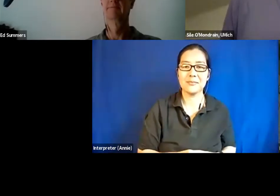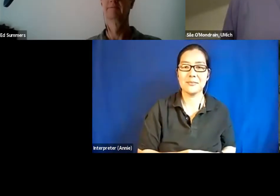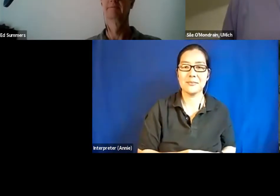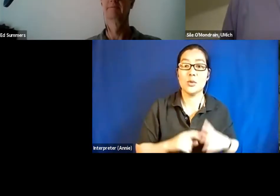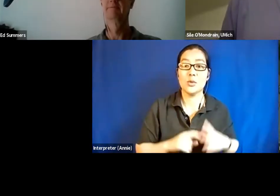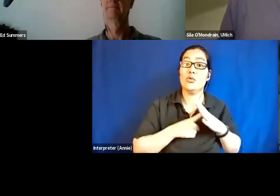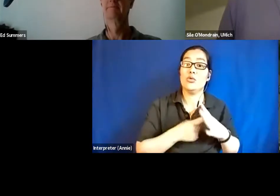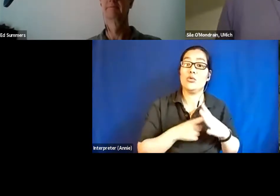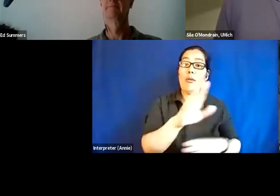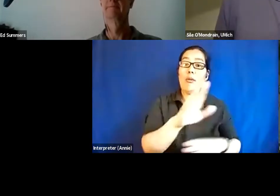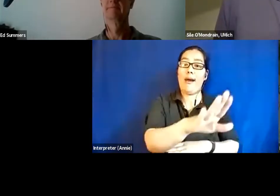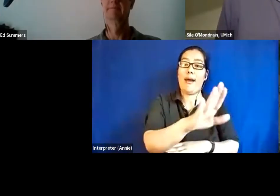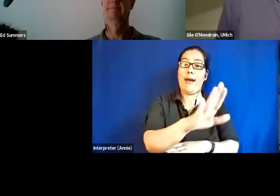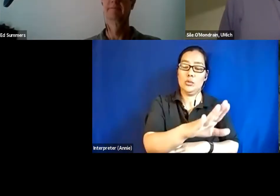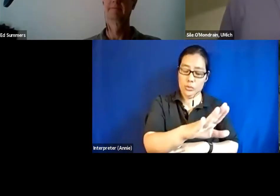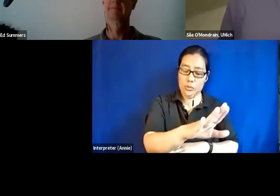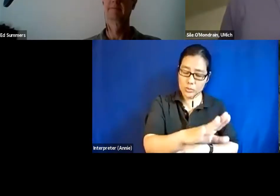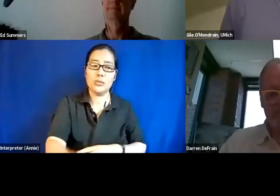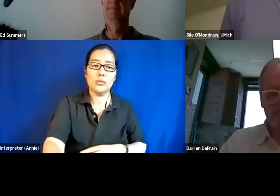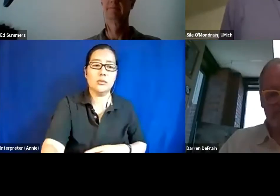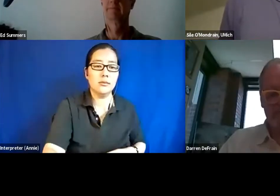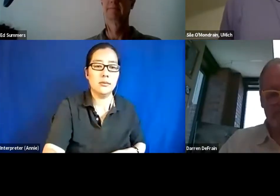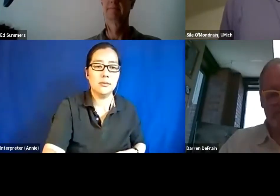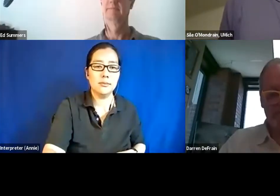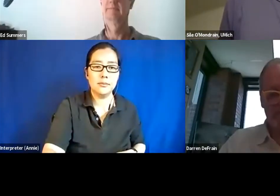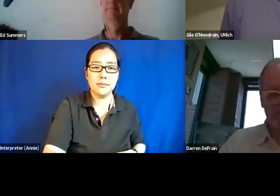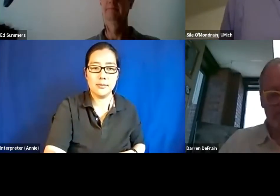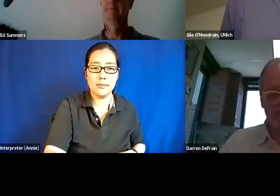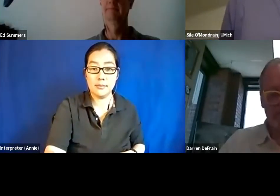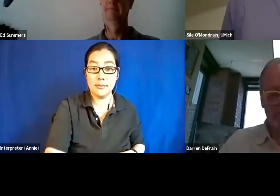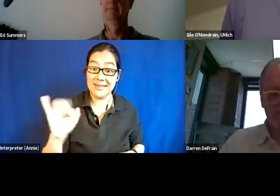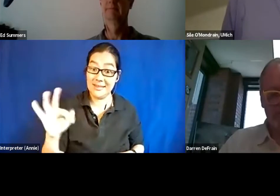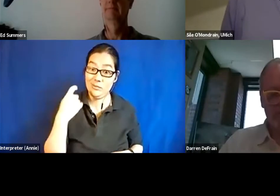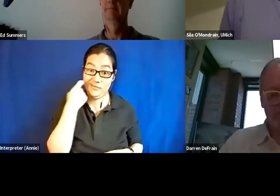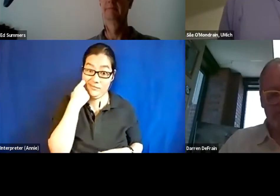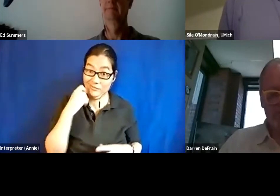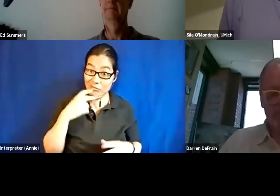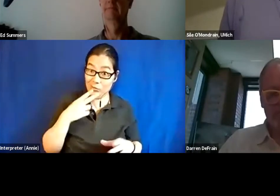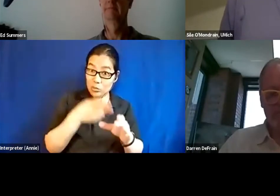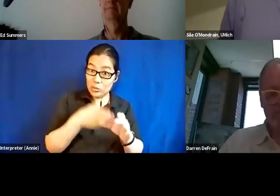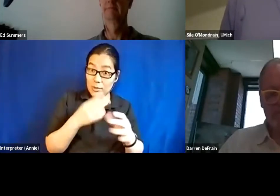AFRNS session and in case you are just joining us today just wanted to go over